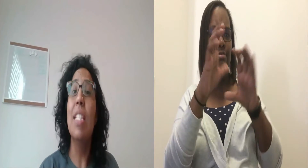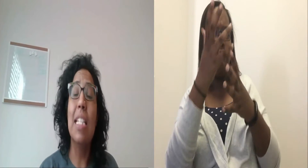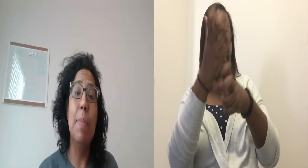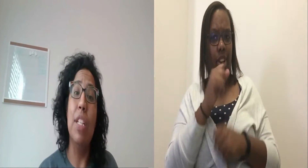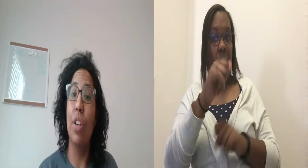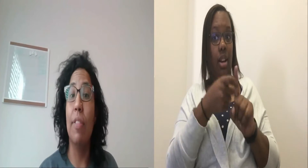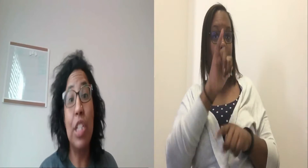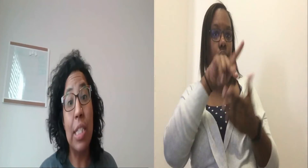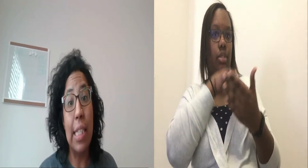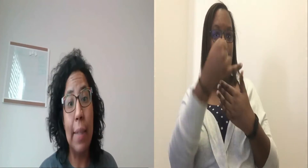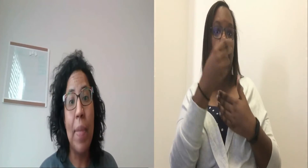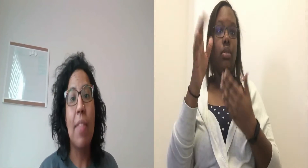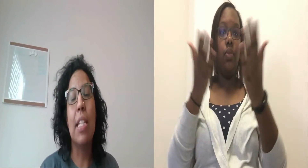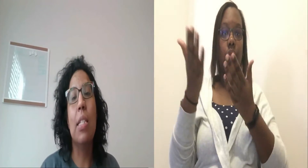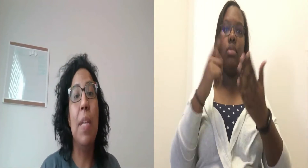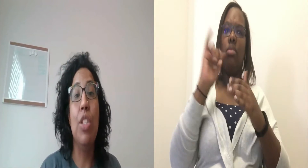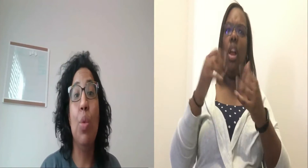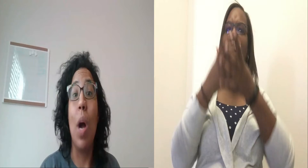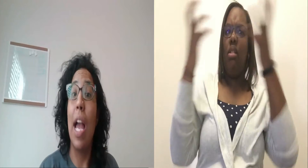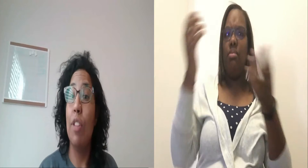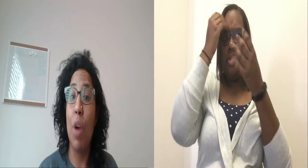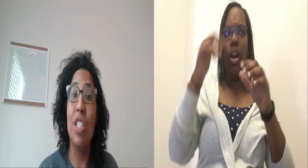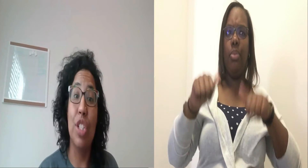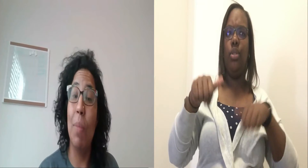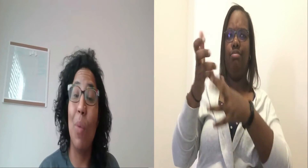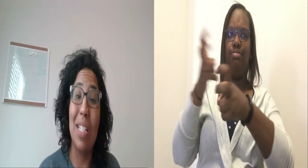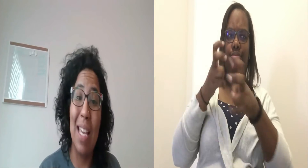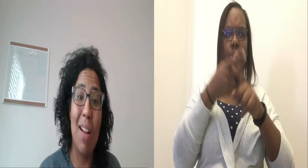can speak to your efficiency this can speak to what kind of projects you might want to take on